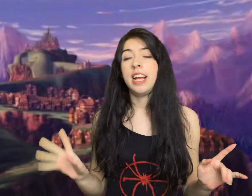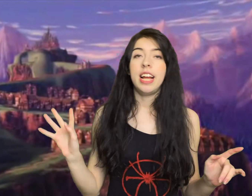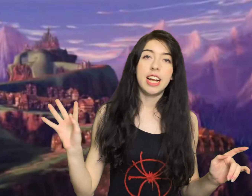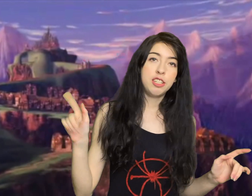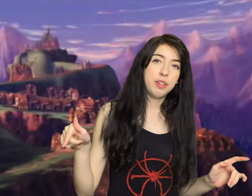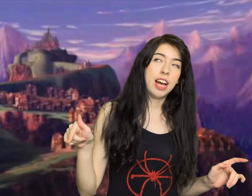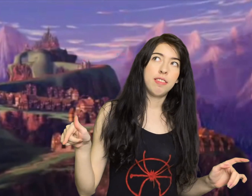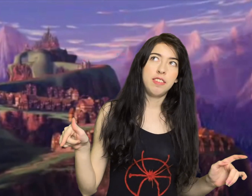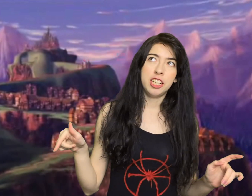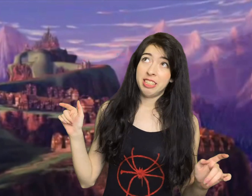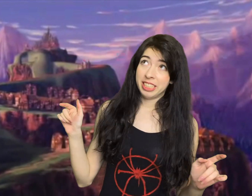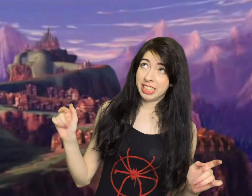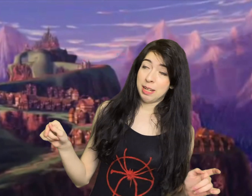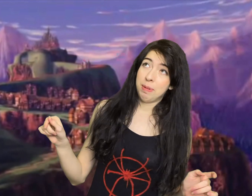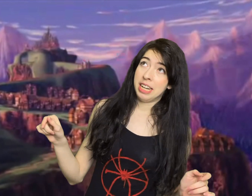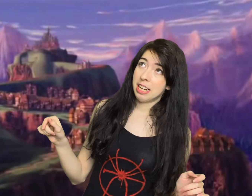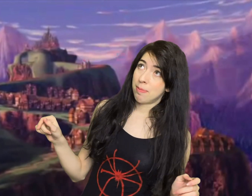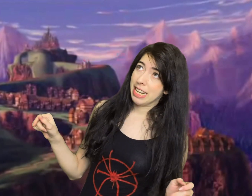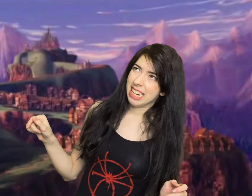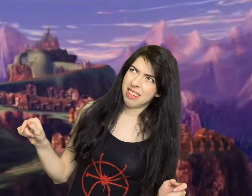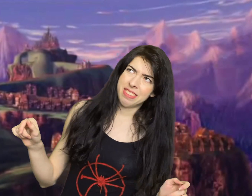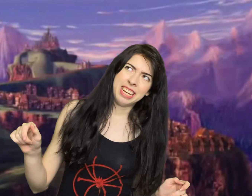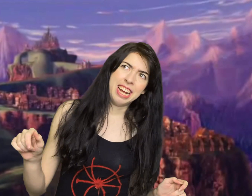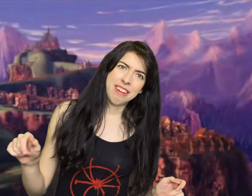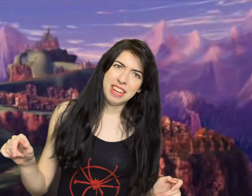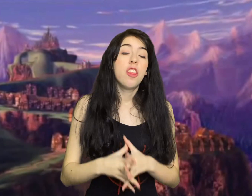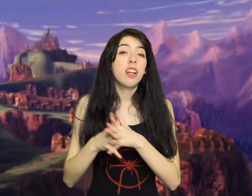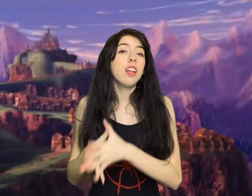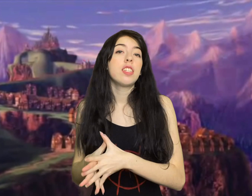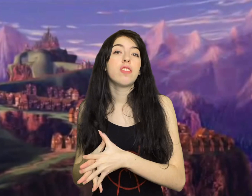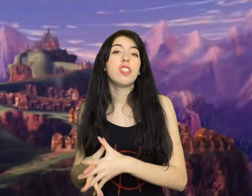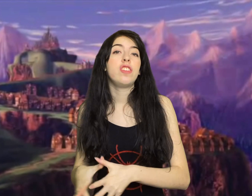i do have a video keep meaning to update it. i don't think i have yet. the gloss for this video